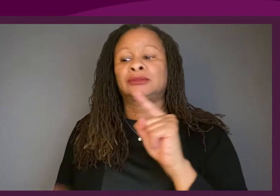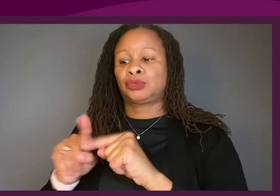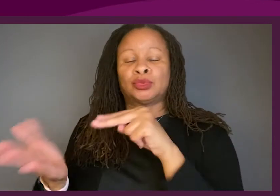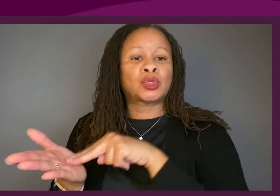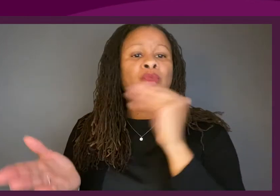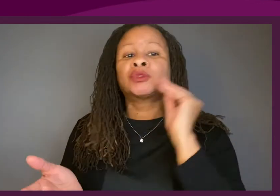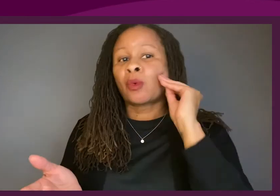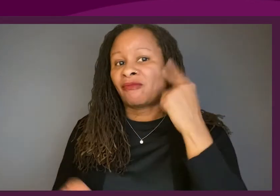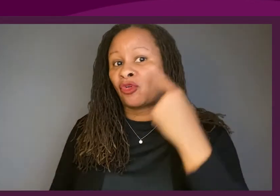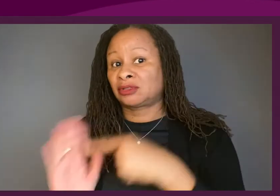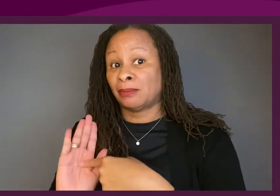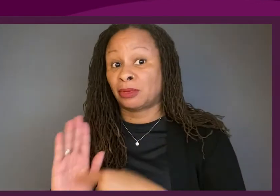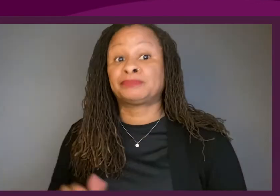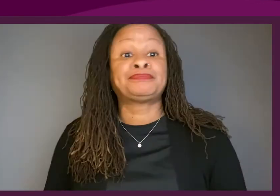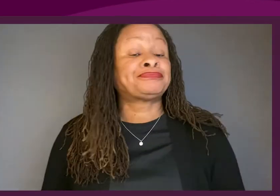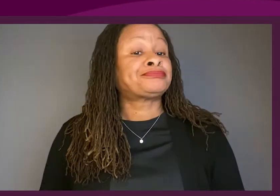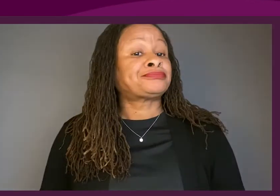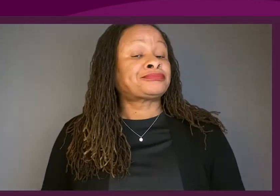to a nursing home, for example.